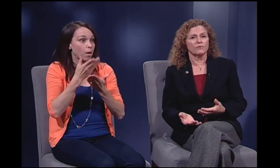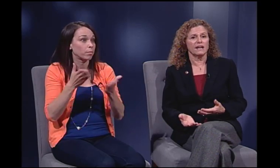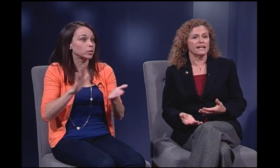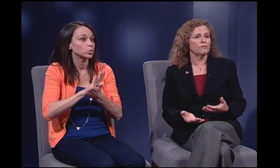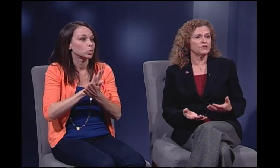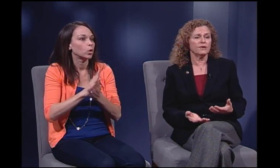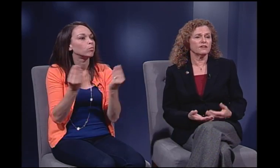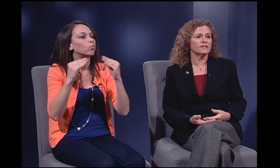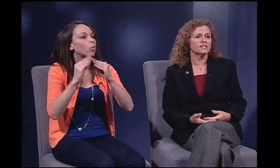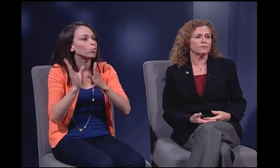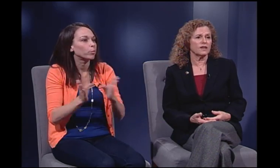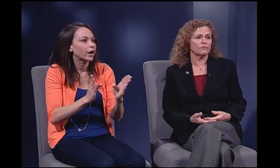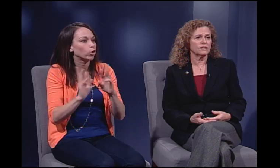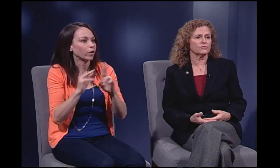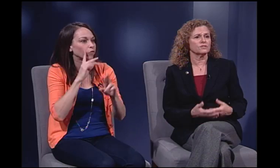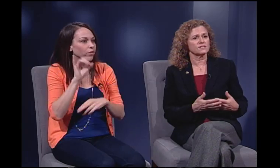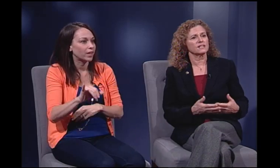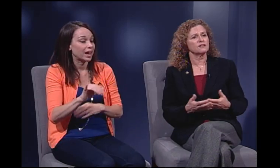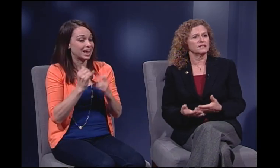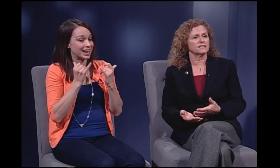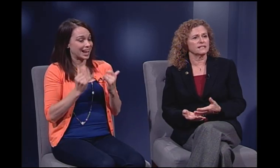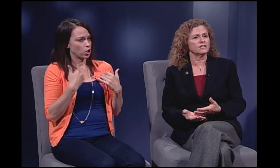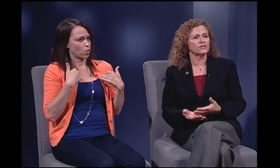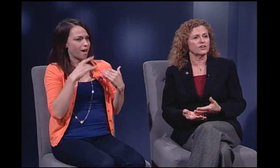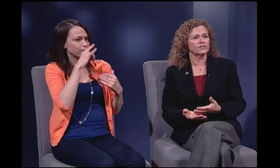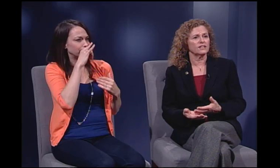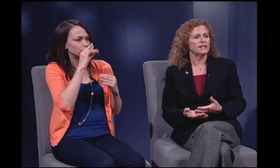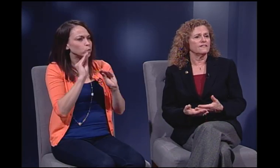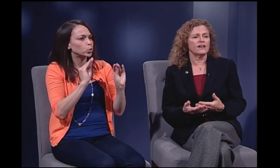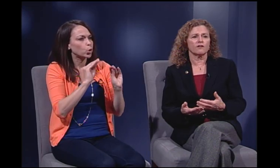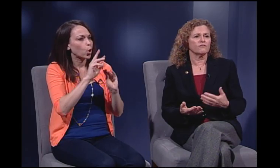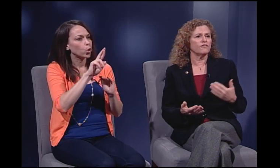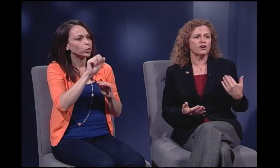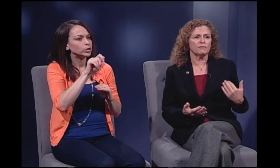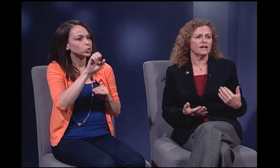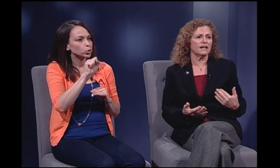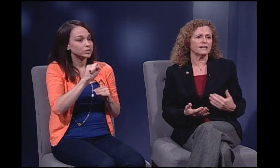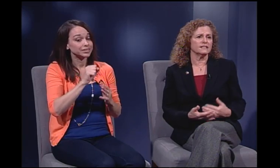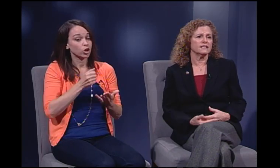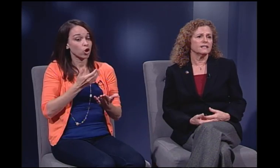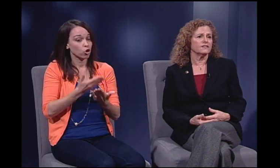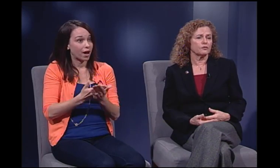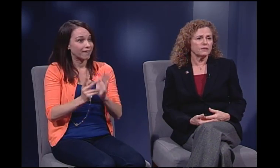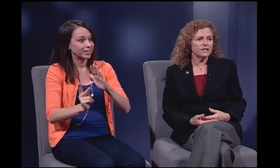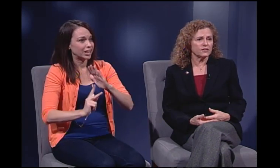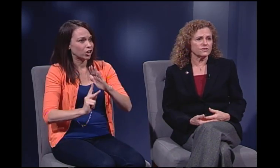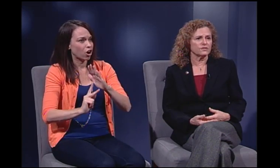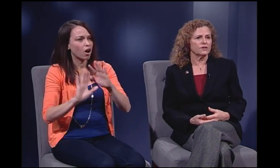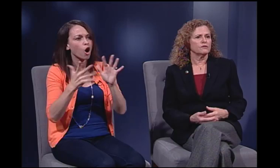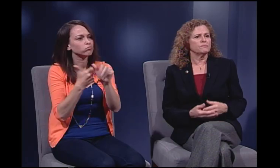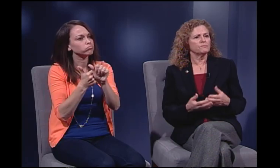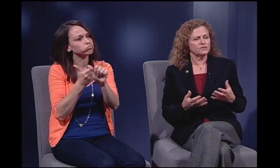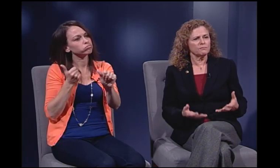Right now, when you have kids without resources coming to kindergarten, they are far behind their peers simply